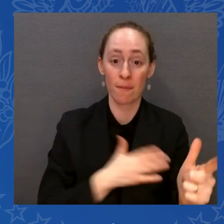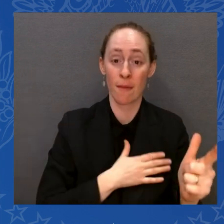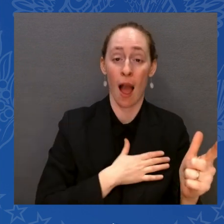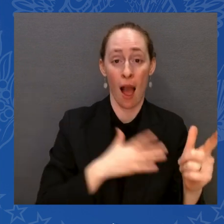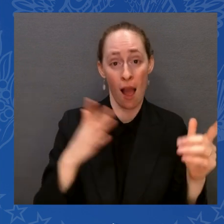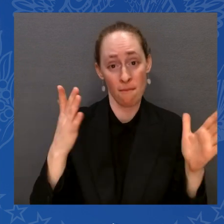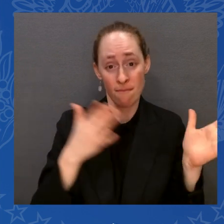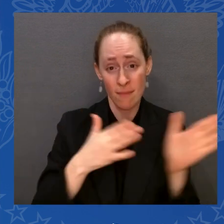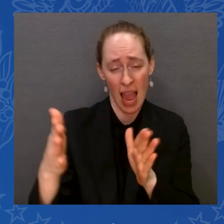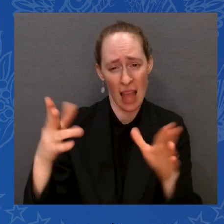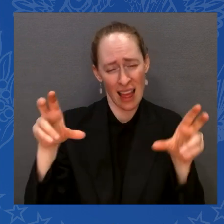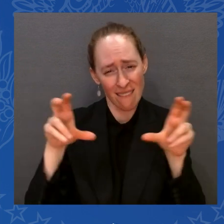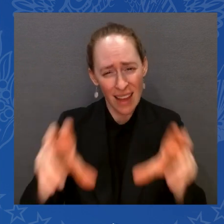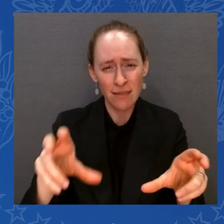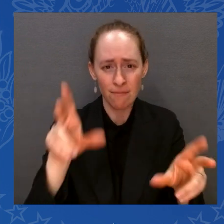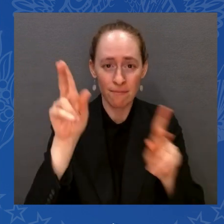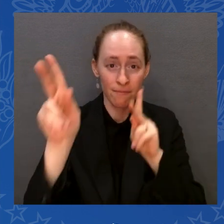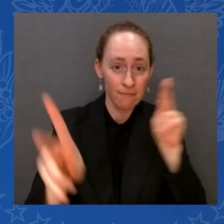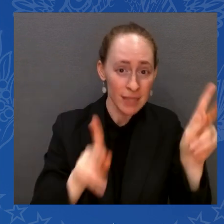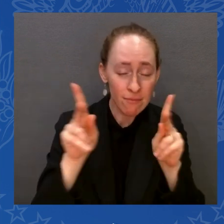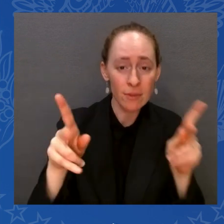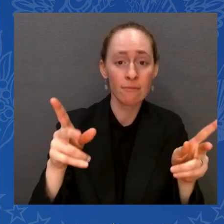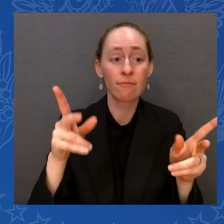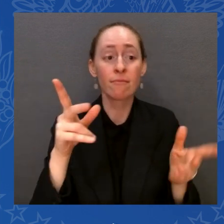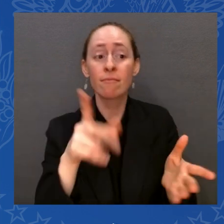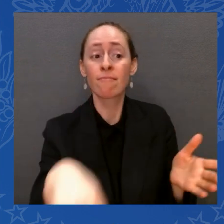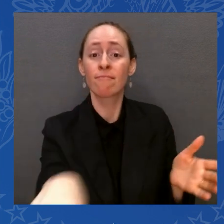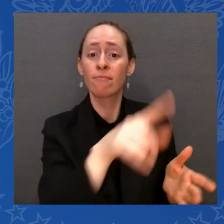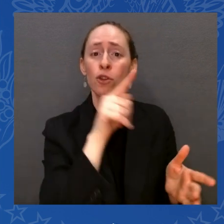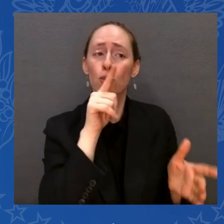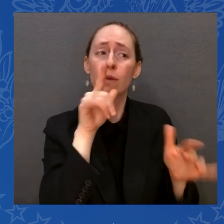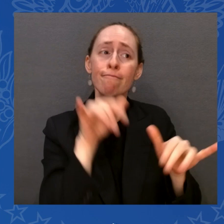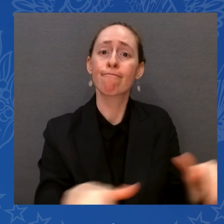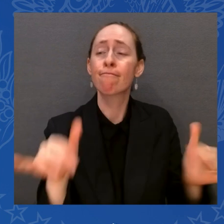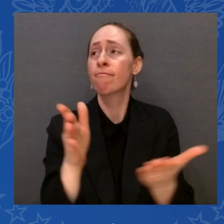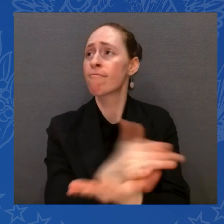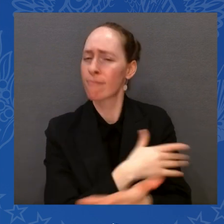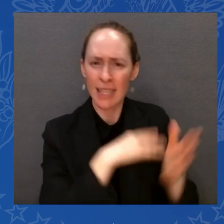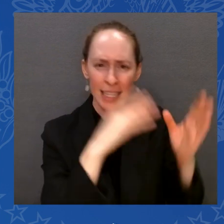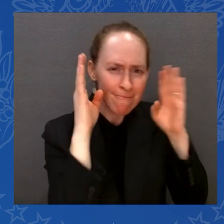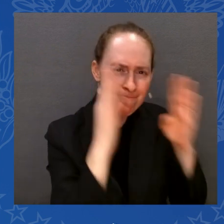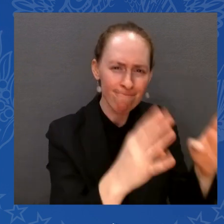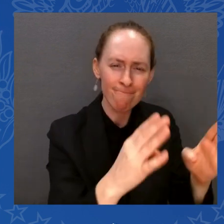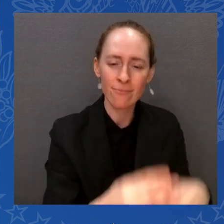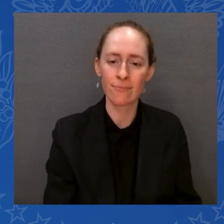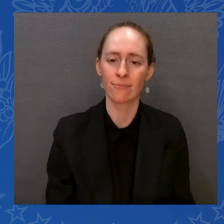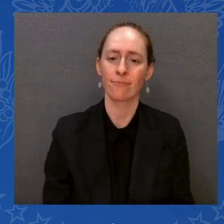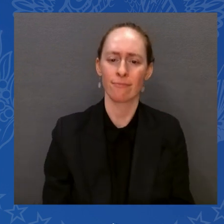As part of that plan, I talked last night about things we're going to do for families. Just a little more breathing room. Just to give them, as my dad would say,